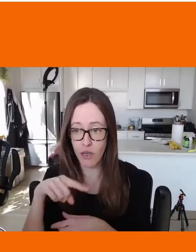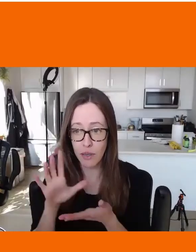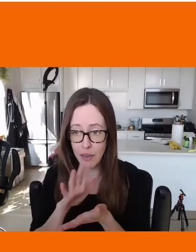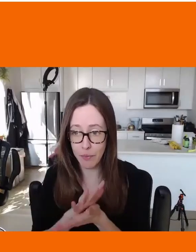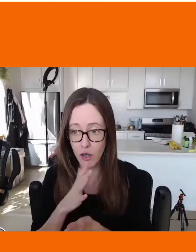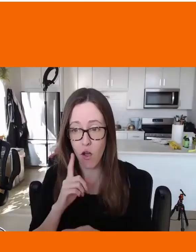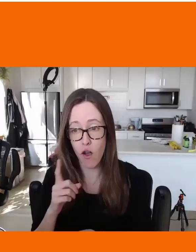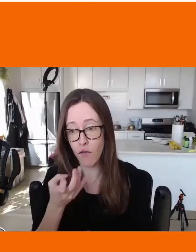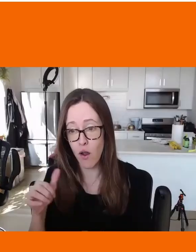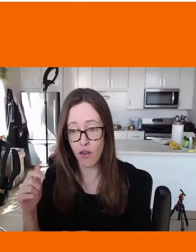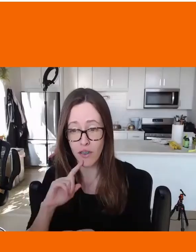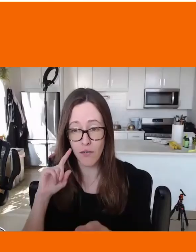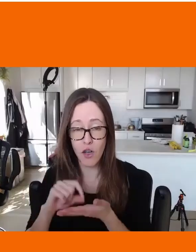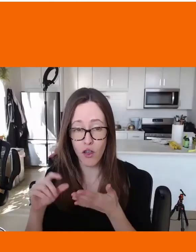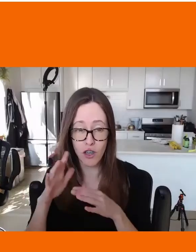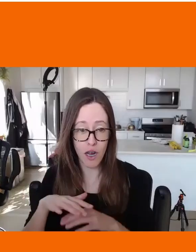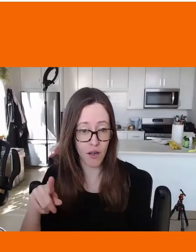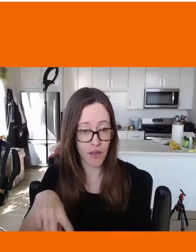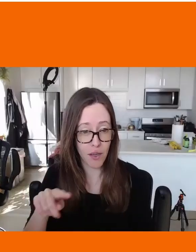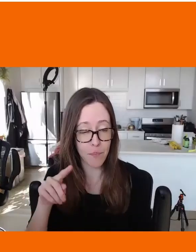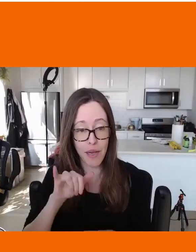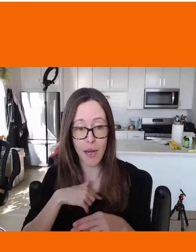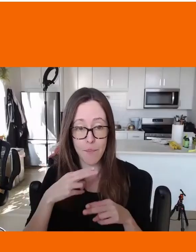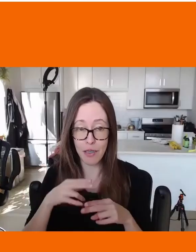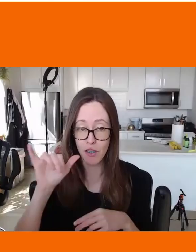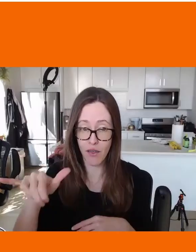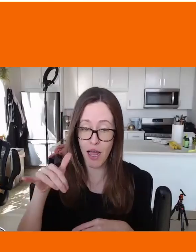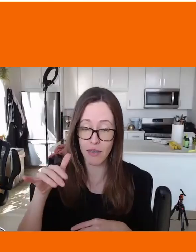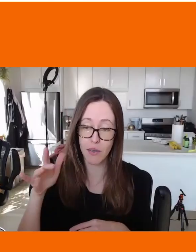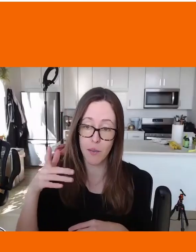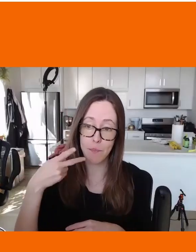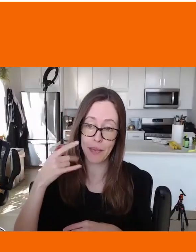I worked on this for several years, and we published a good amount of papers. There are several other authors on these papers.